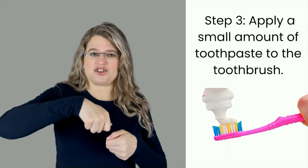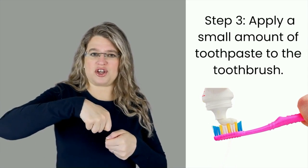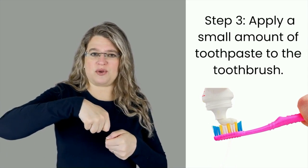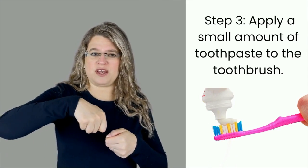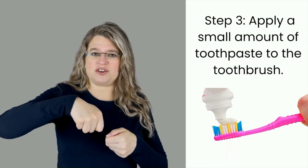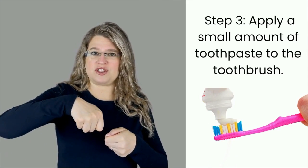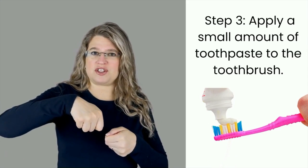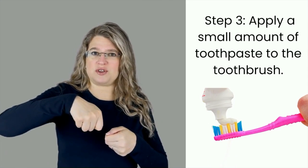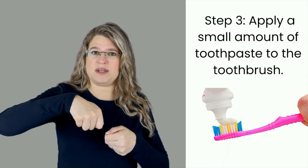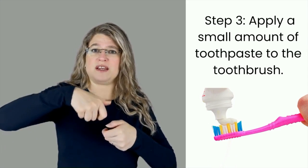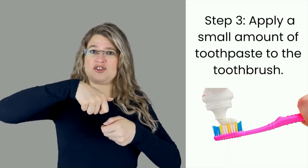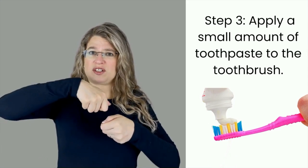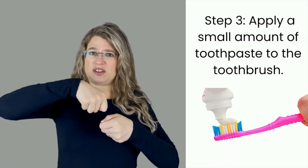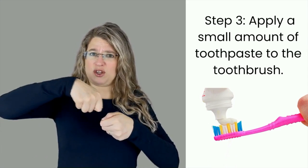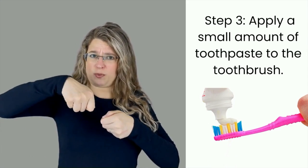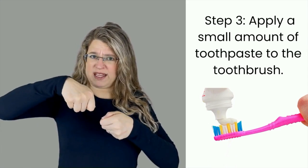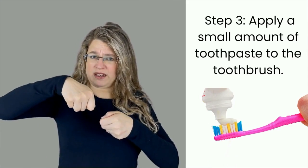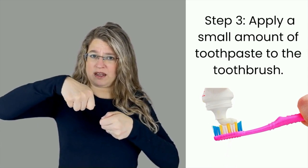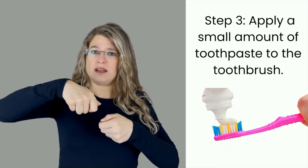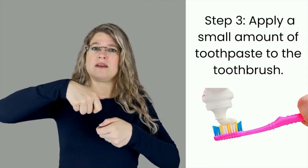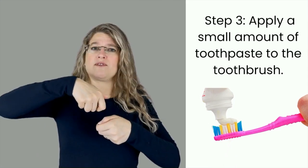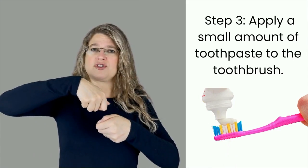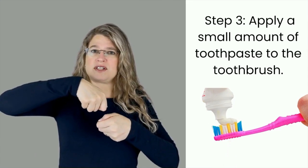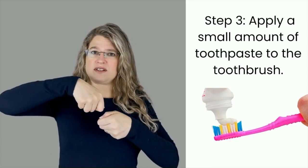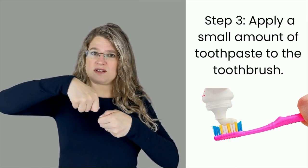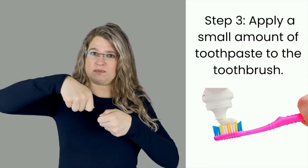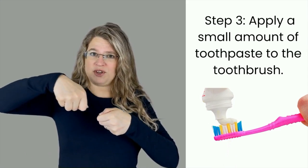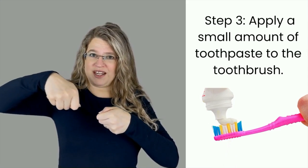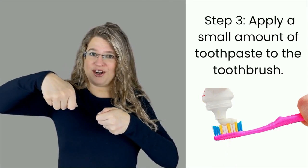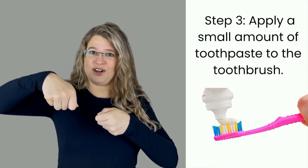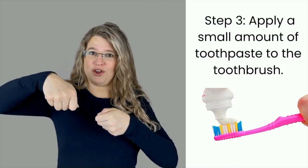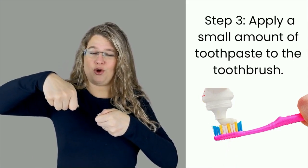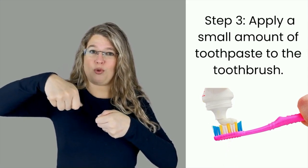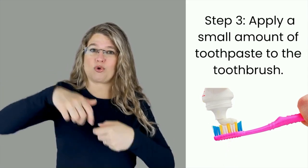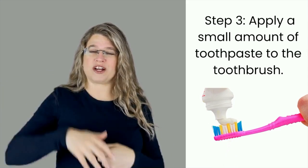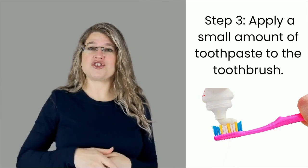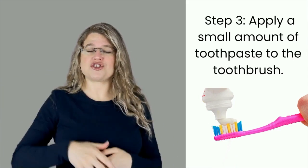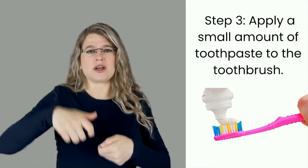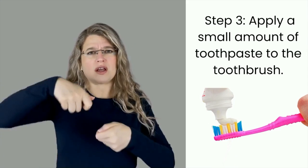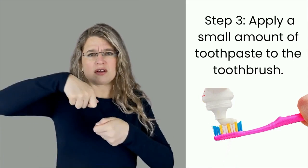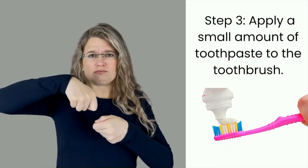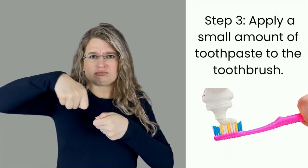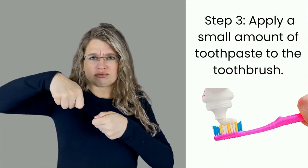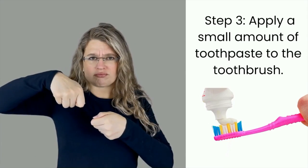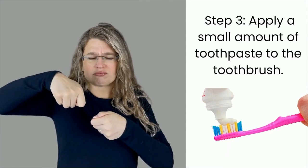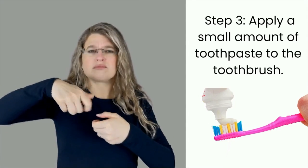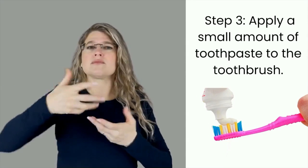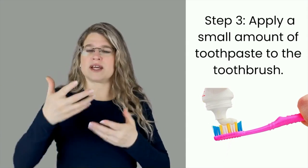show that you're just doing it just a little bit versus putting it on the whole brush.